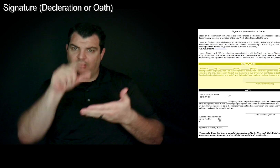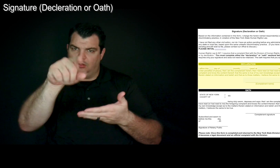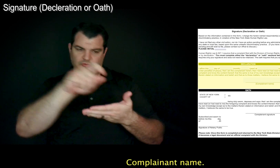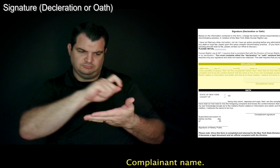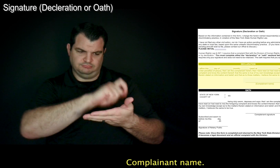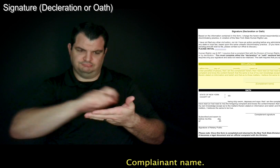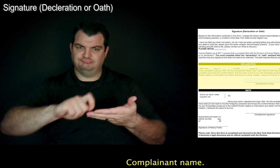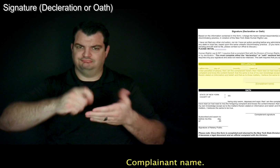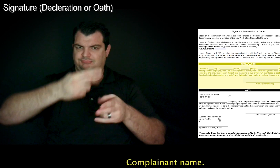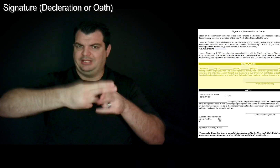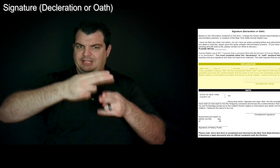Complainant name.